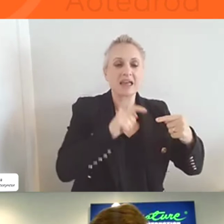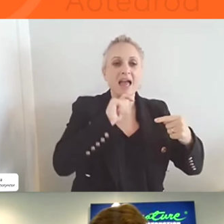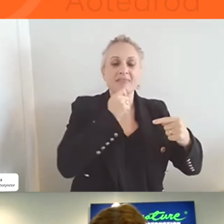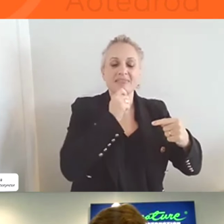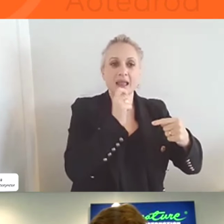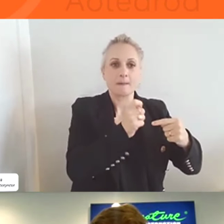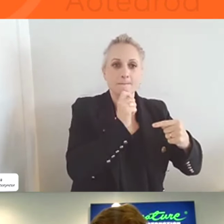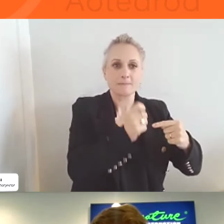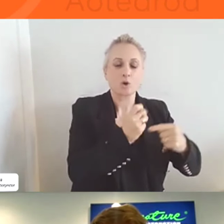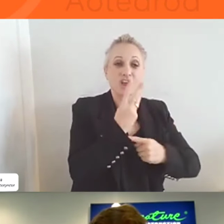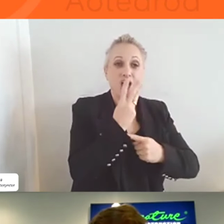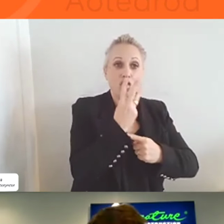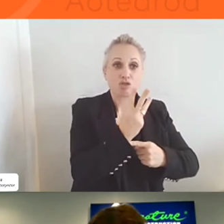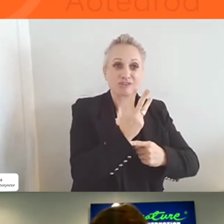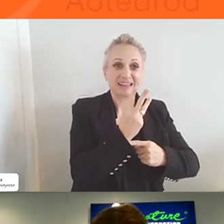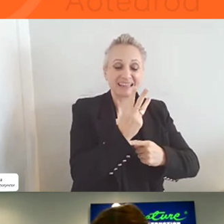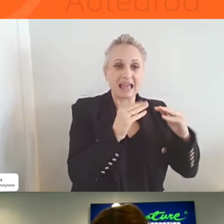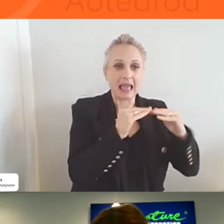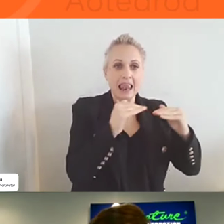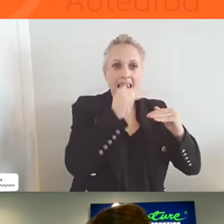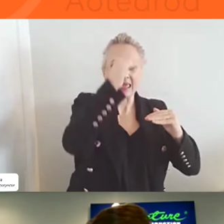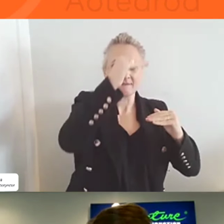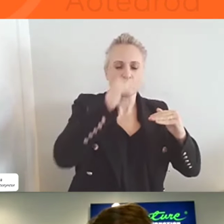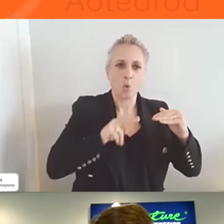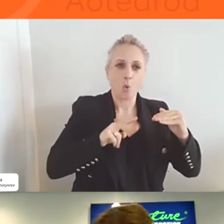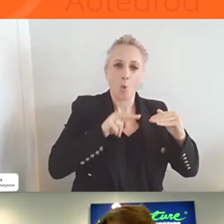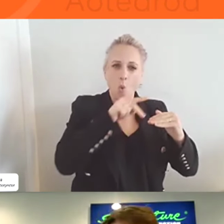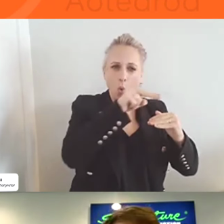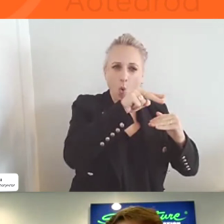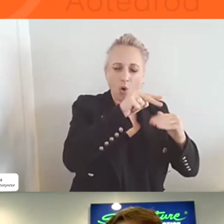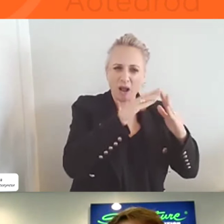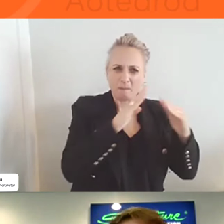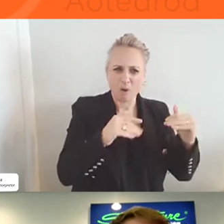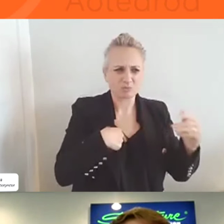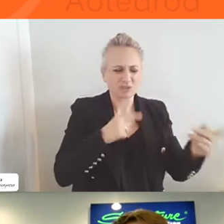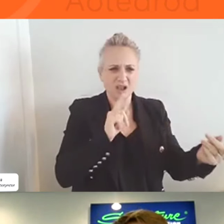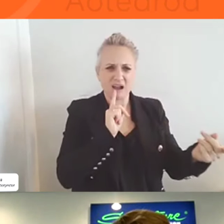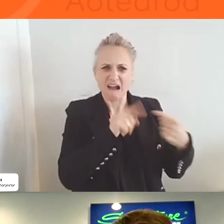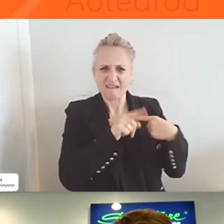on it. And I'd fed back, well, actually, that's not community,